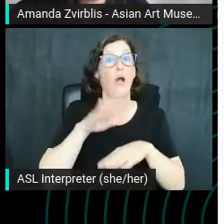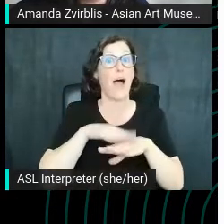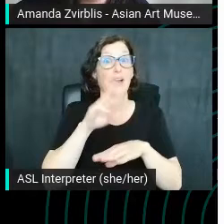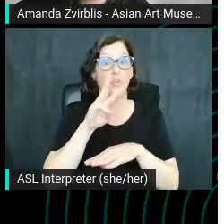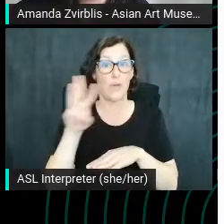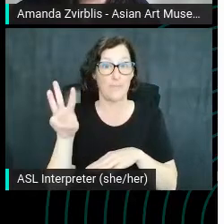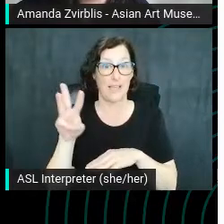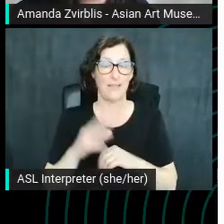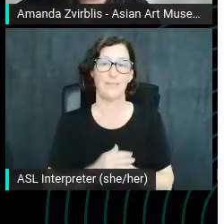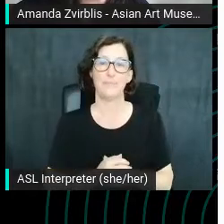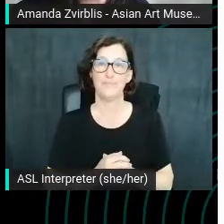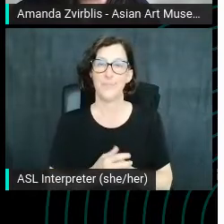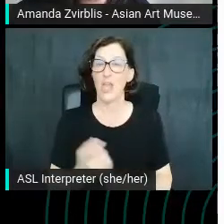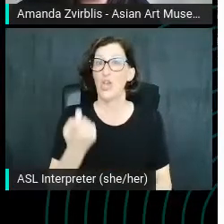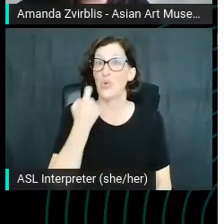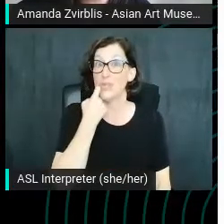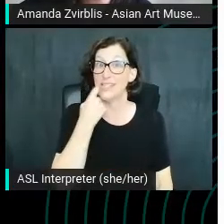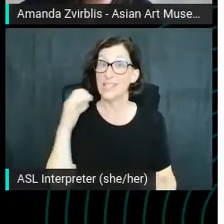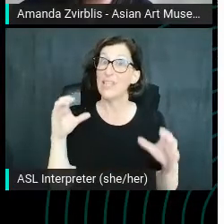And recently, we did just that.